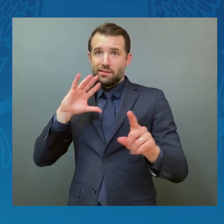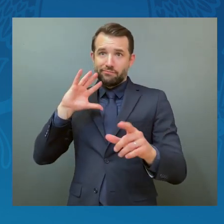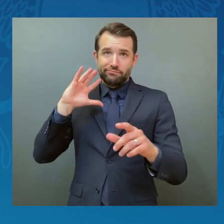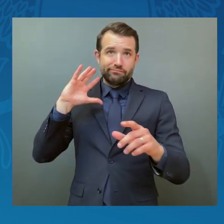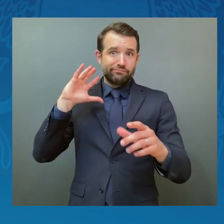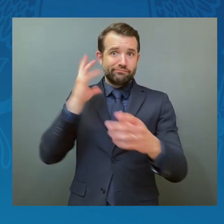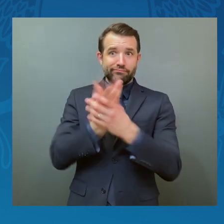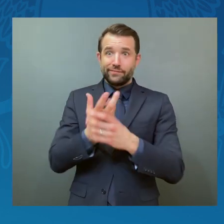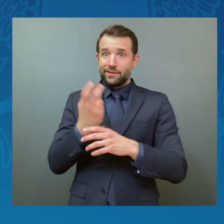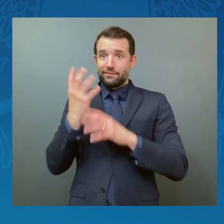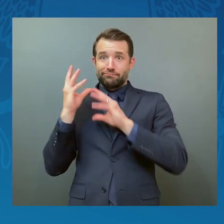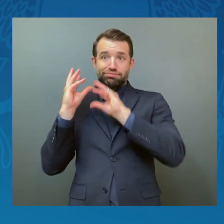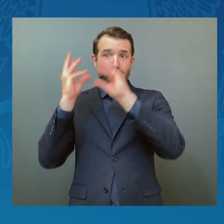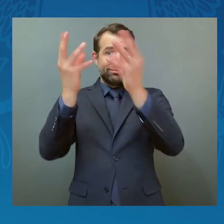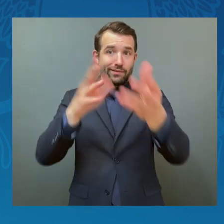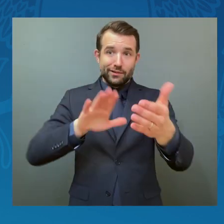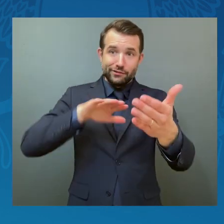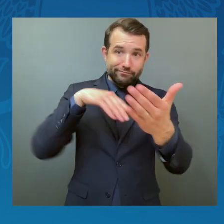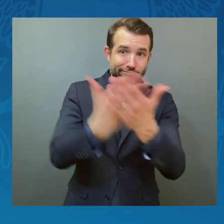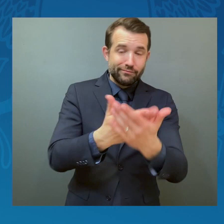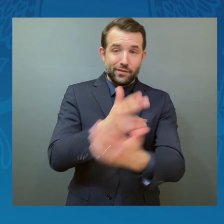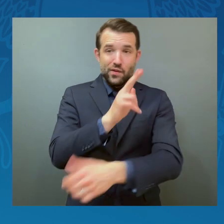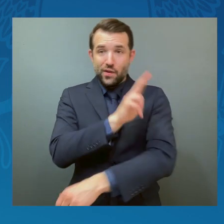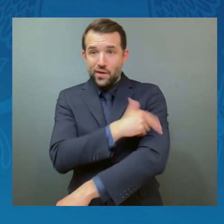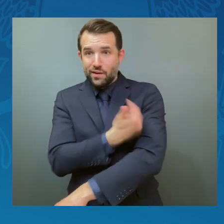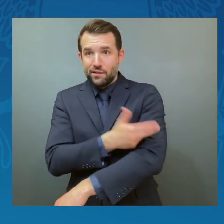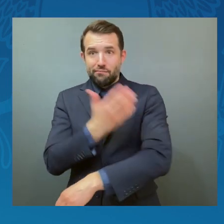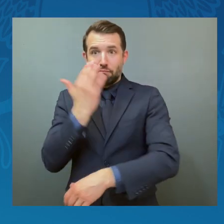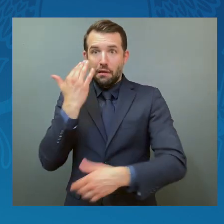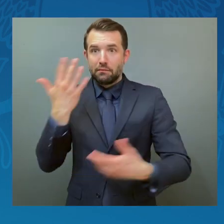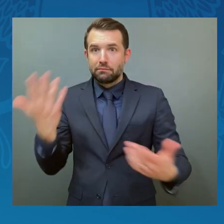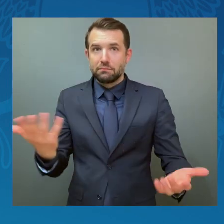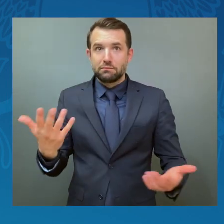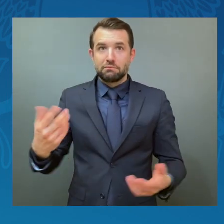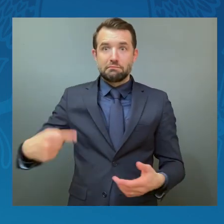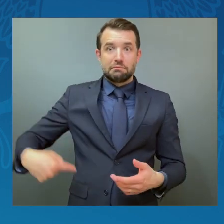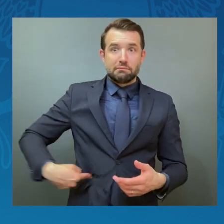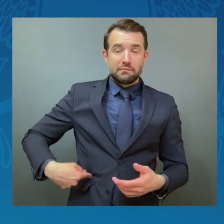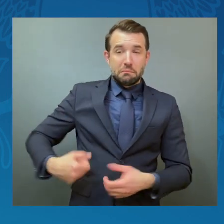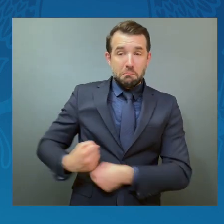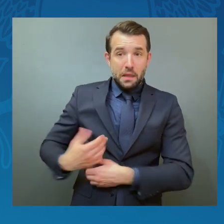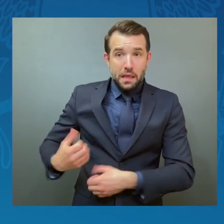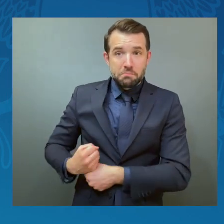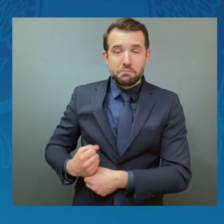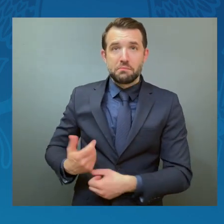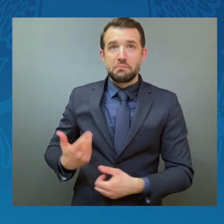or because they took a nasty fall and who are still paying off the bill years later.